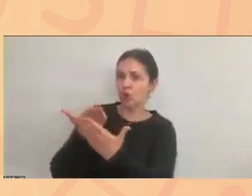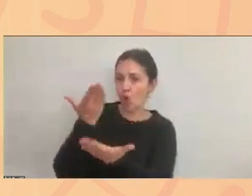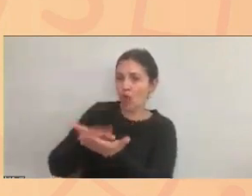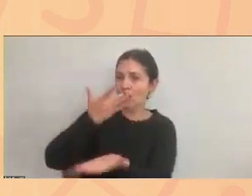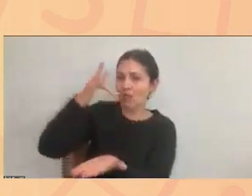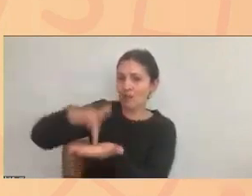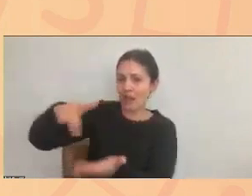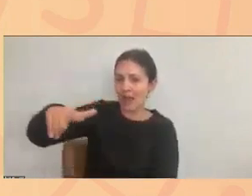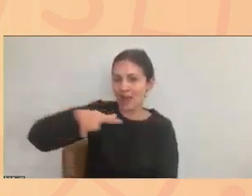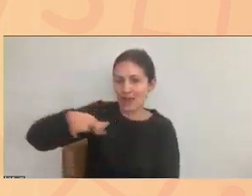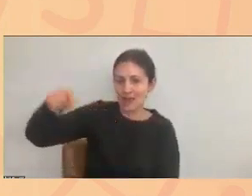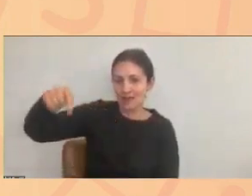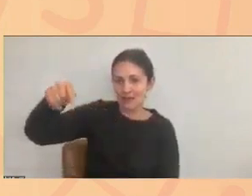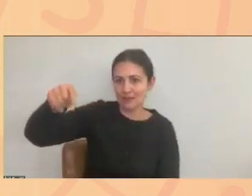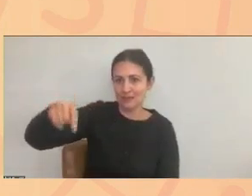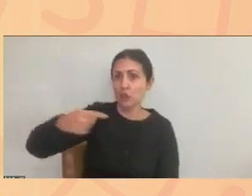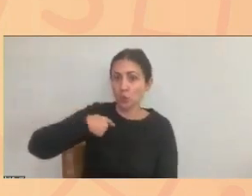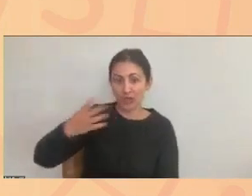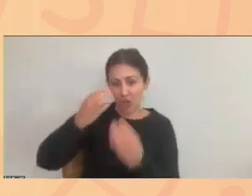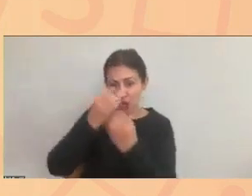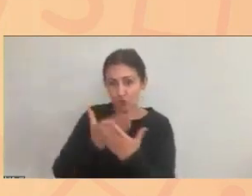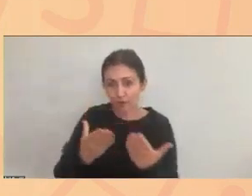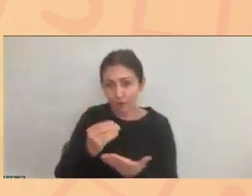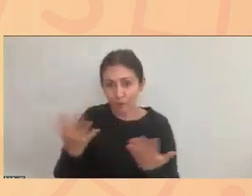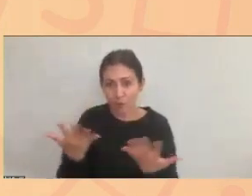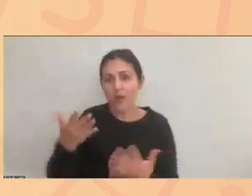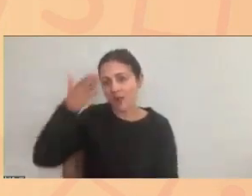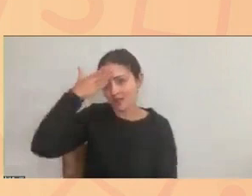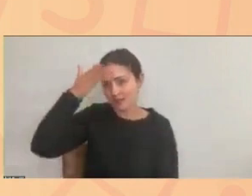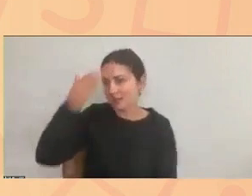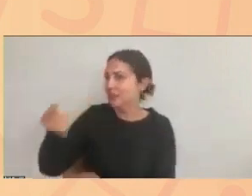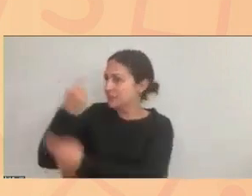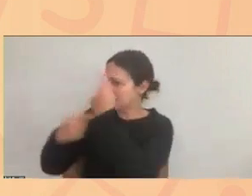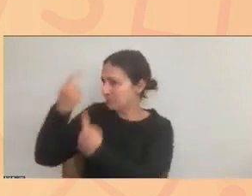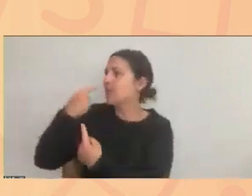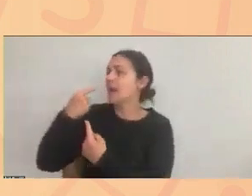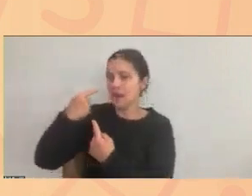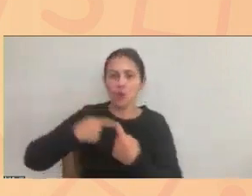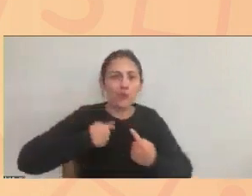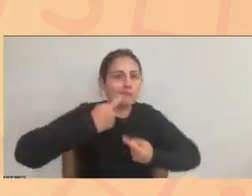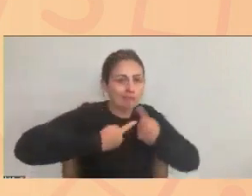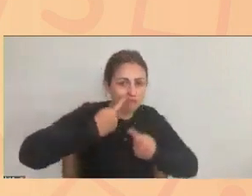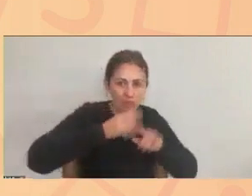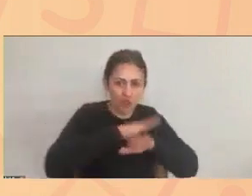all our information and to start a book up, you know.